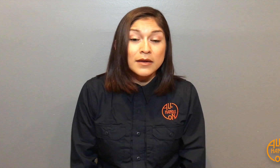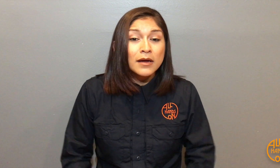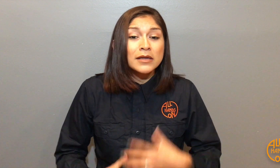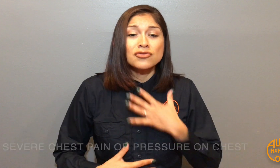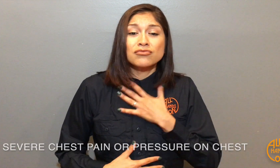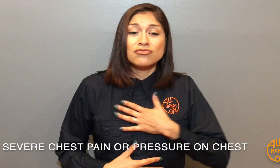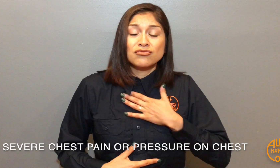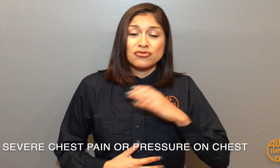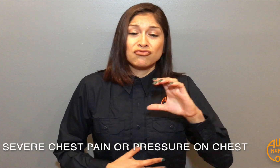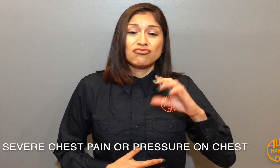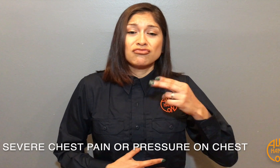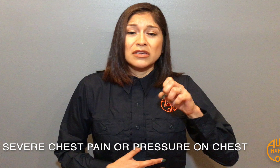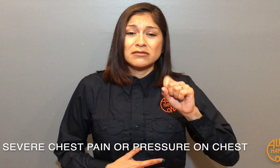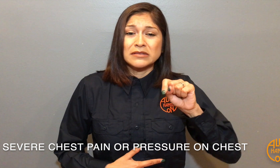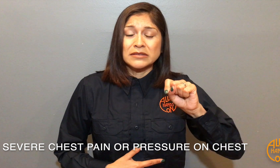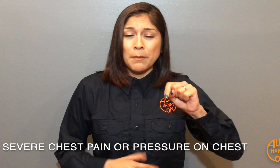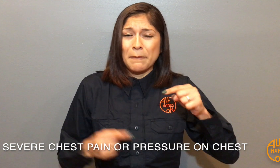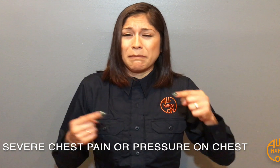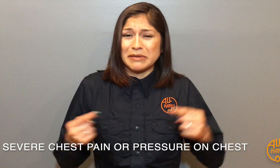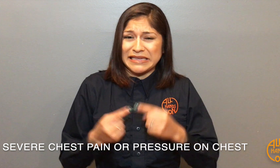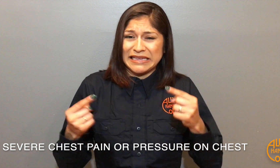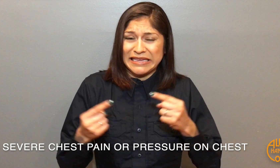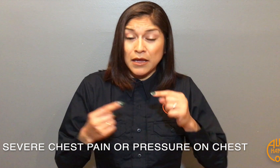severe chest pain or